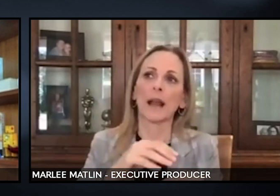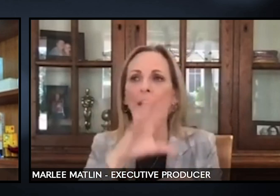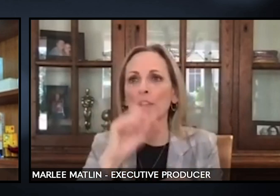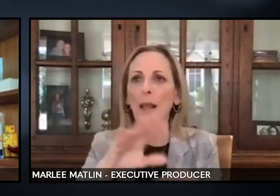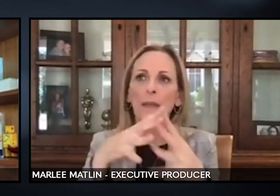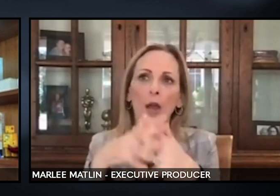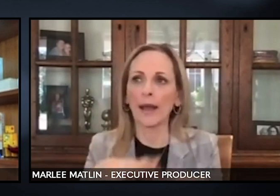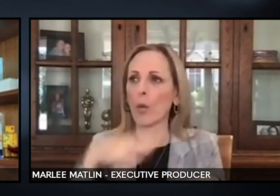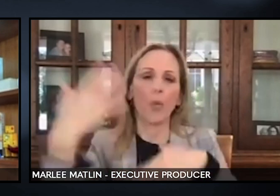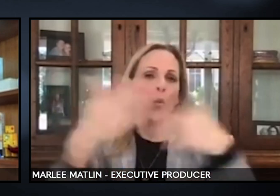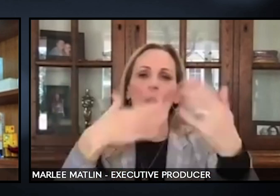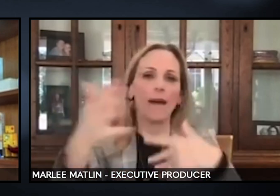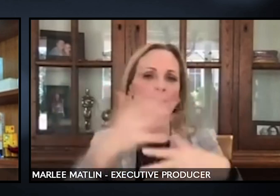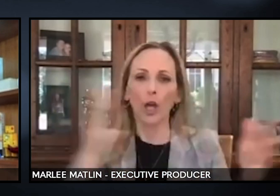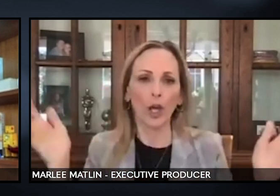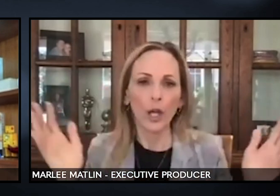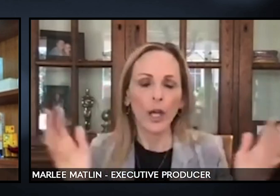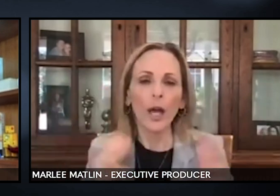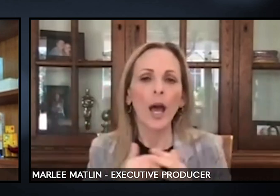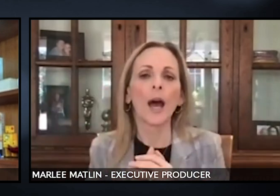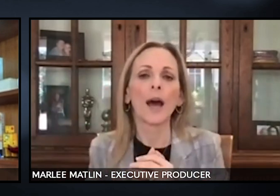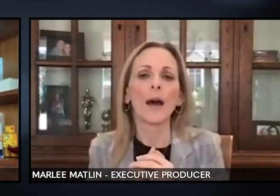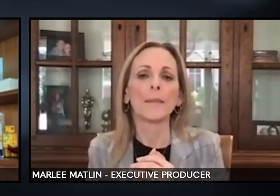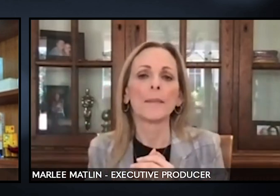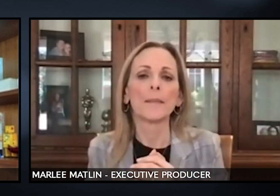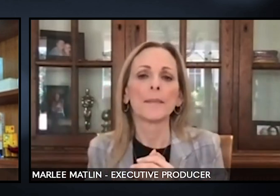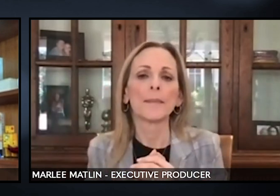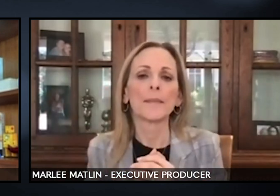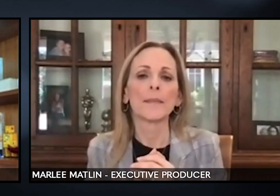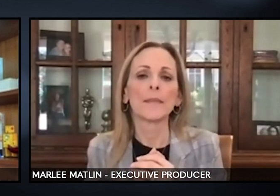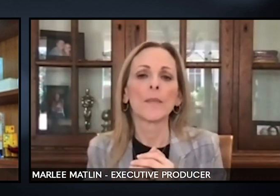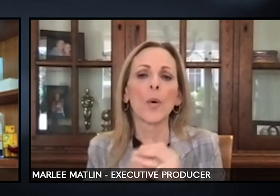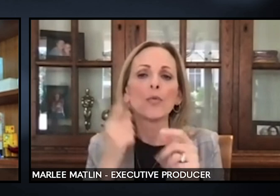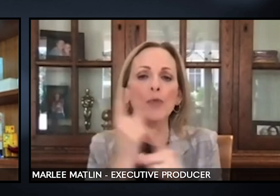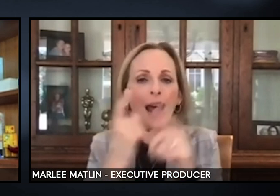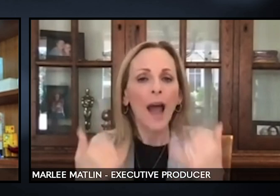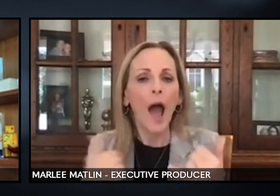about deaf and DeafBlind individuals, or whatever. Gender, race, whatever you're